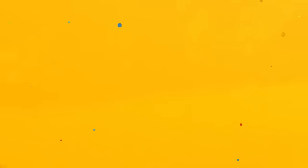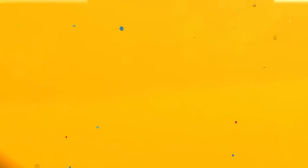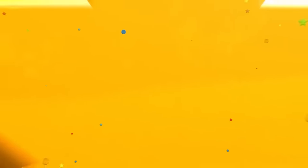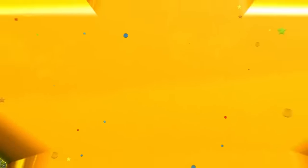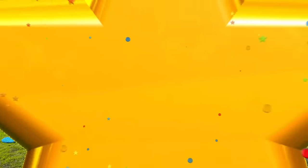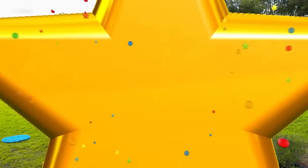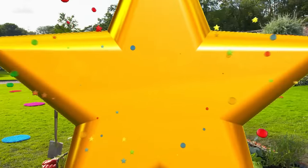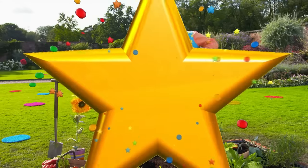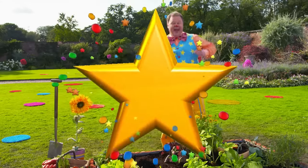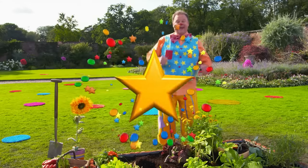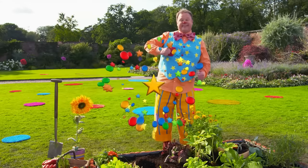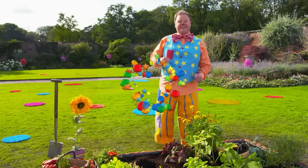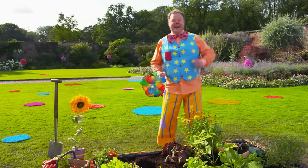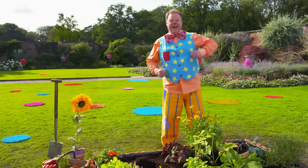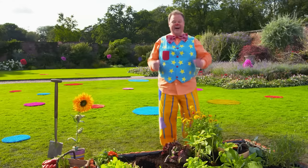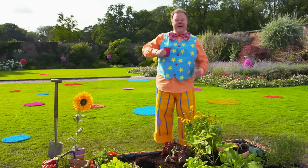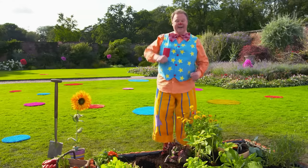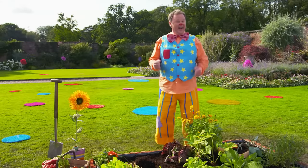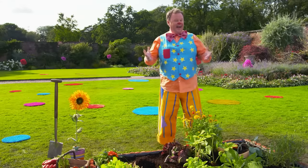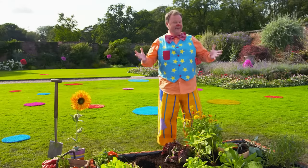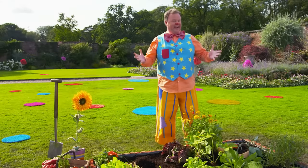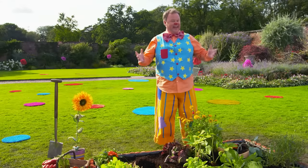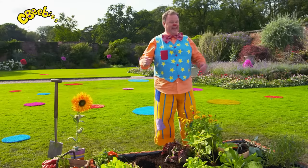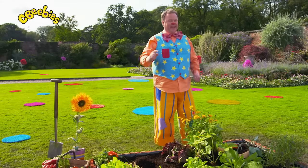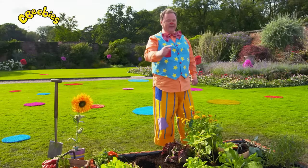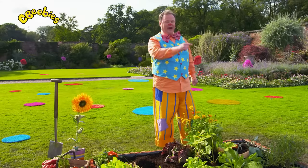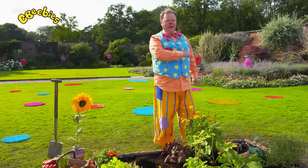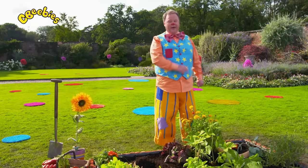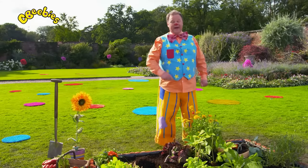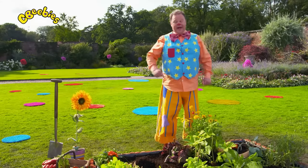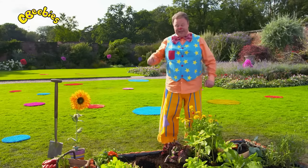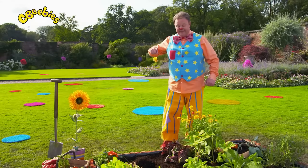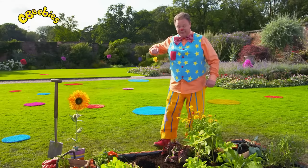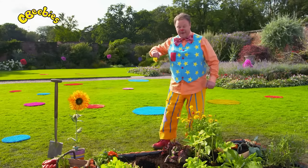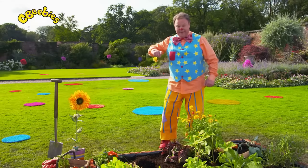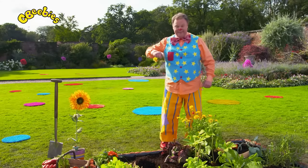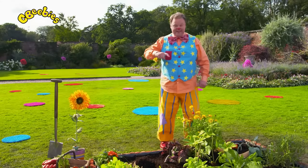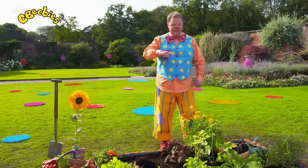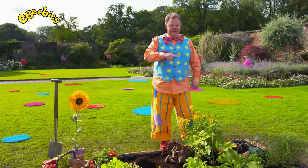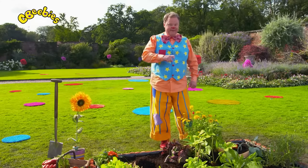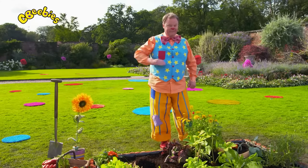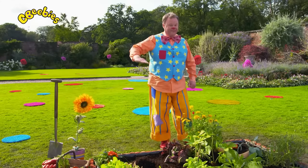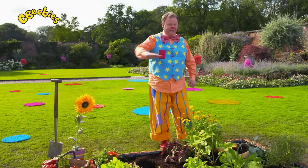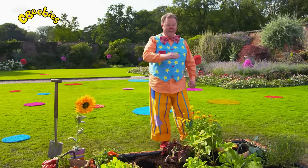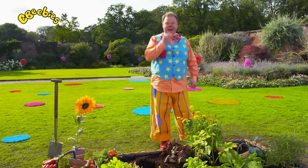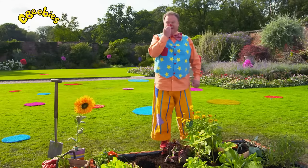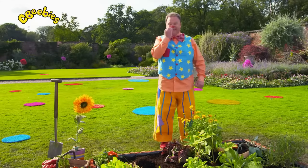wiggle with me and sing along are you ready here we go there's a worm at the bottom of the garden